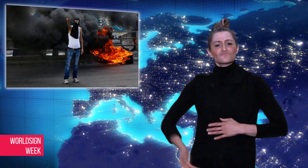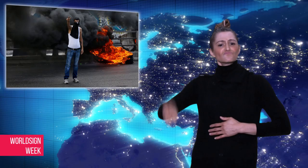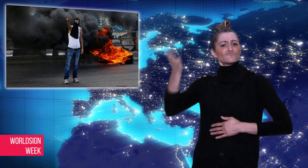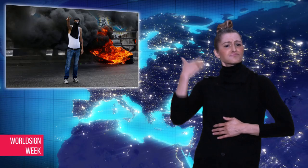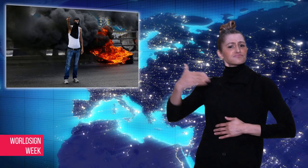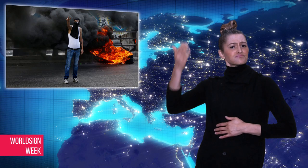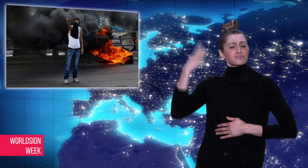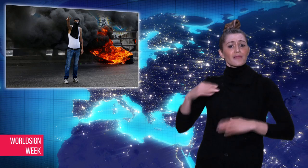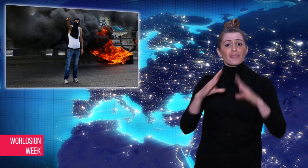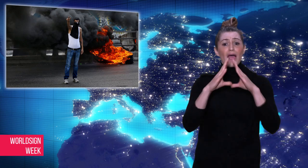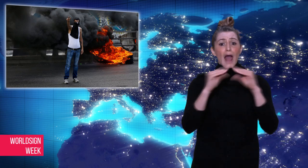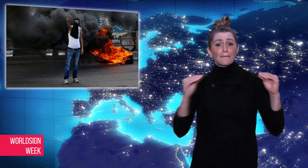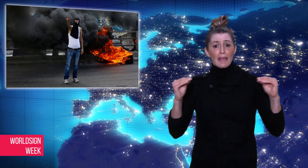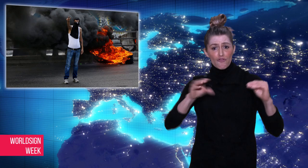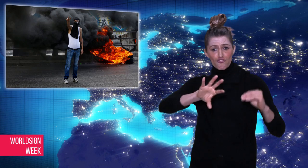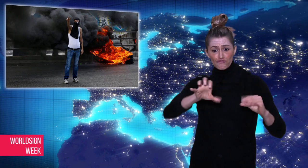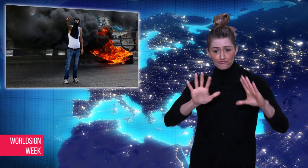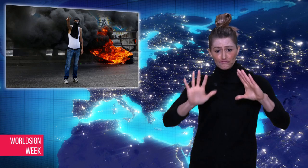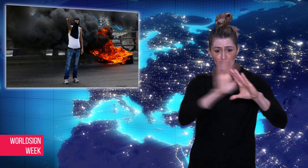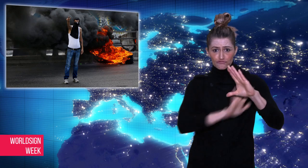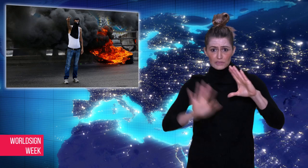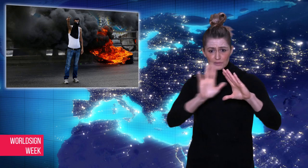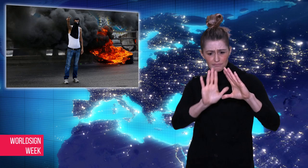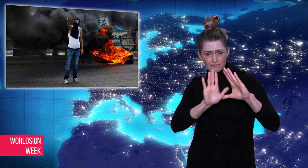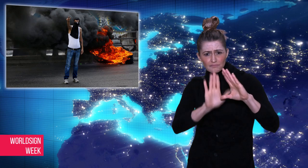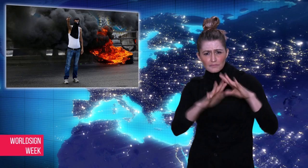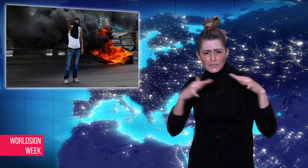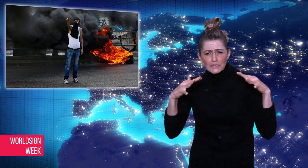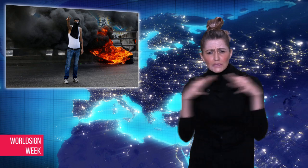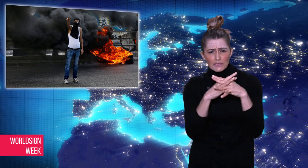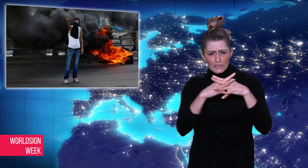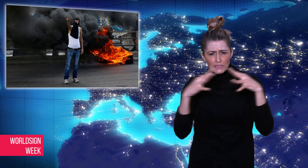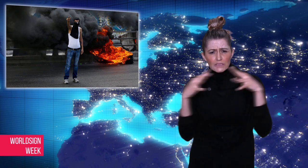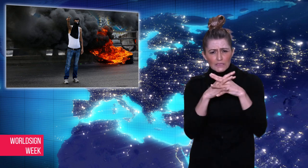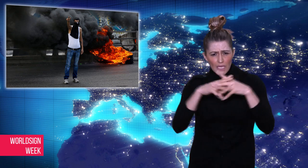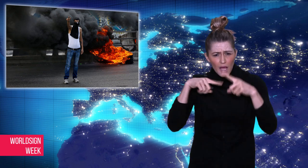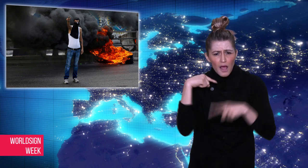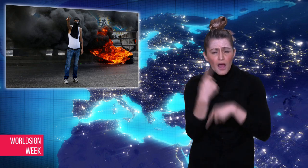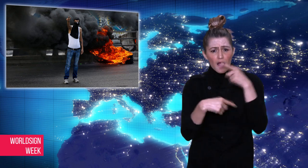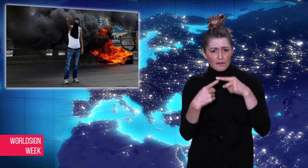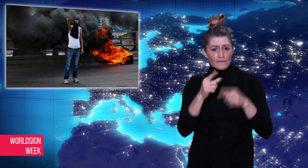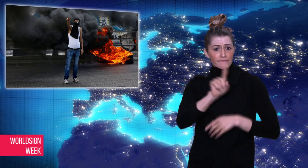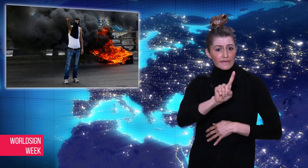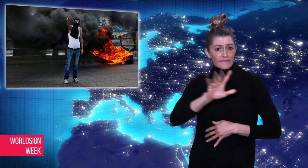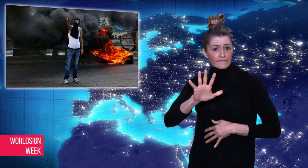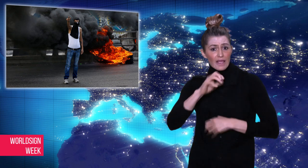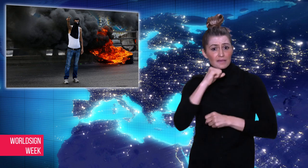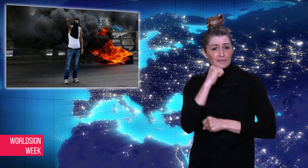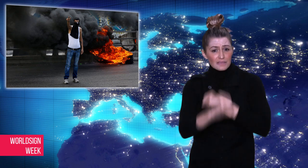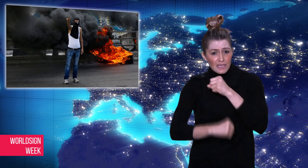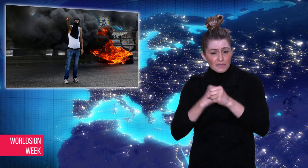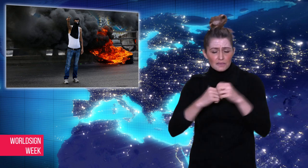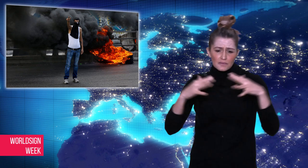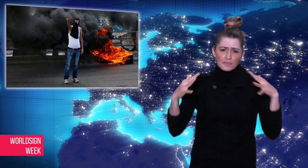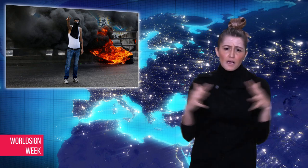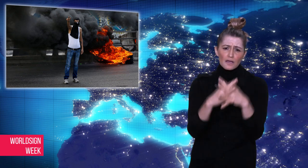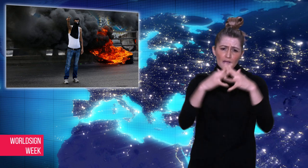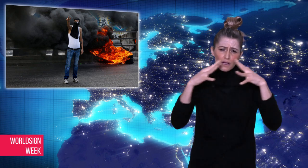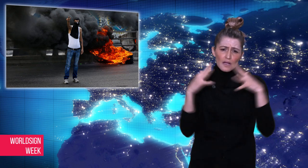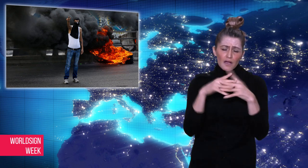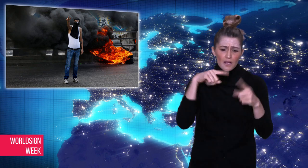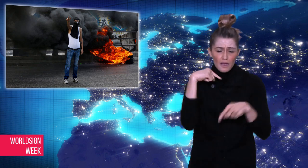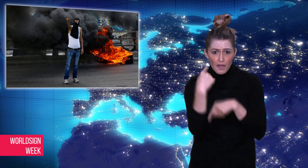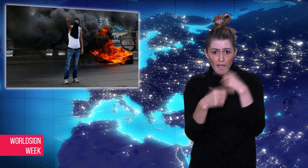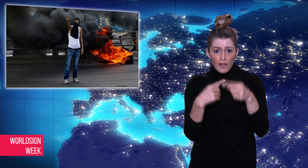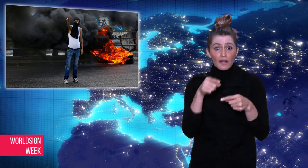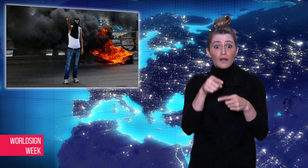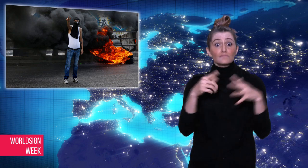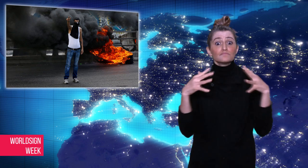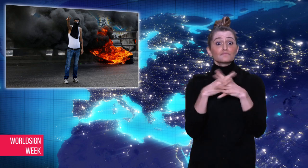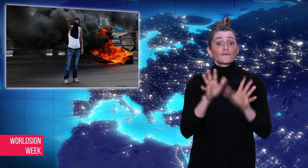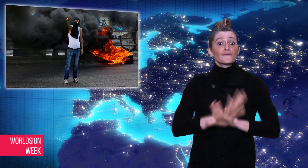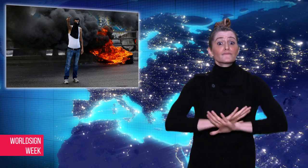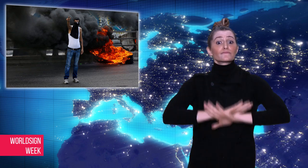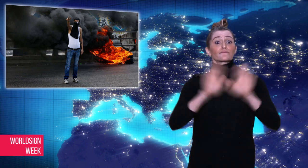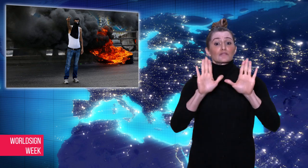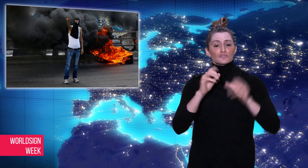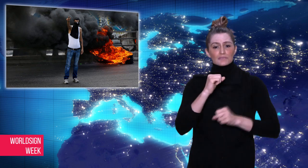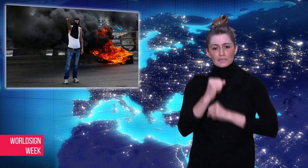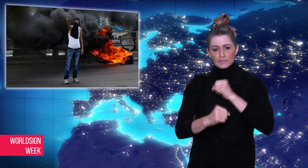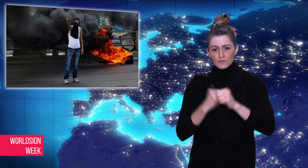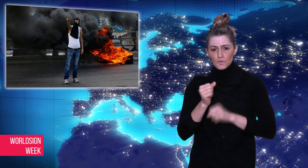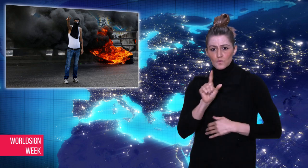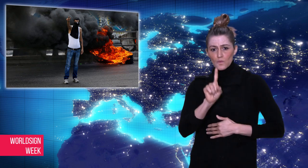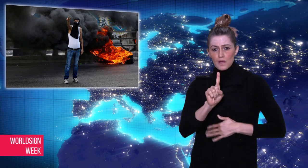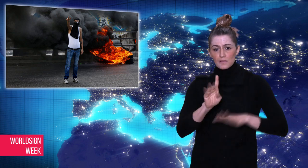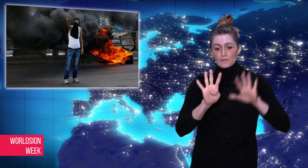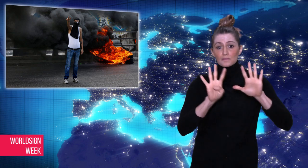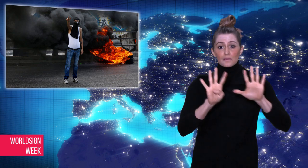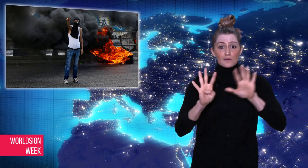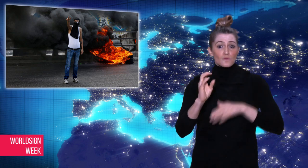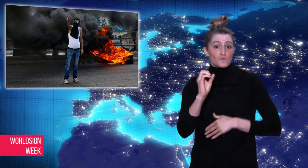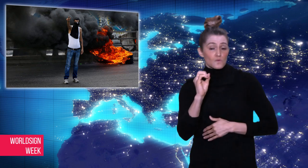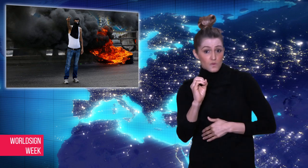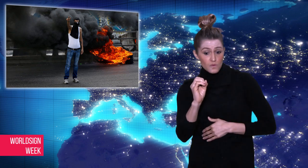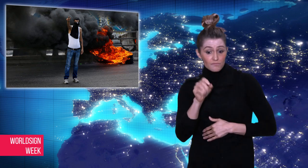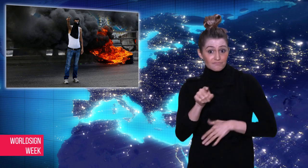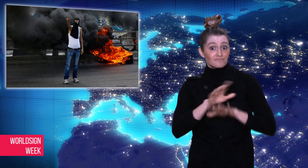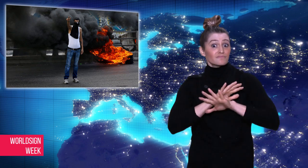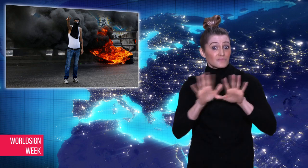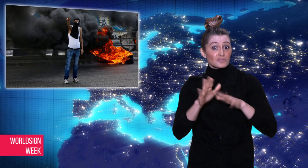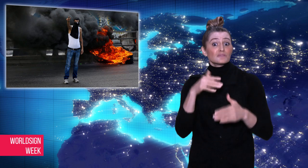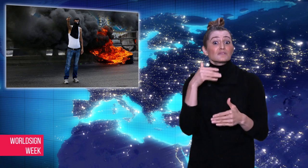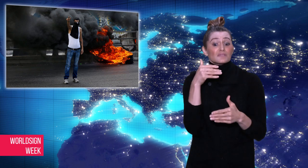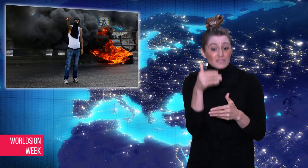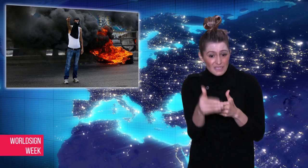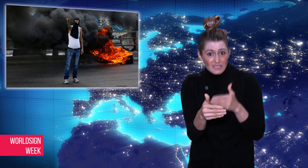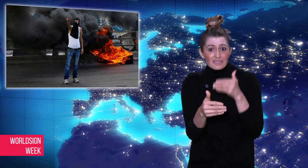Despite spending tens of billions of dollars from